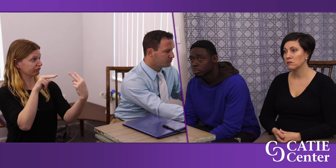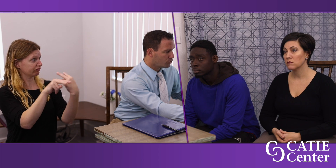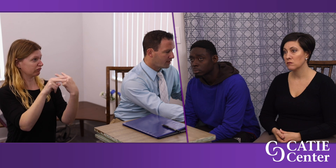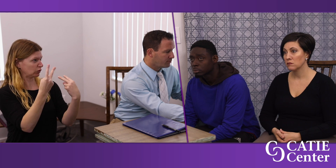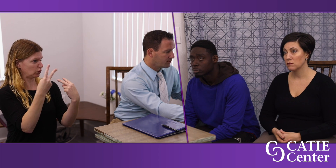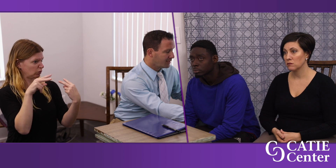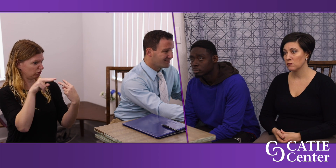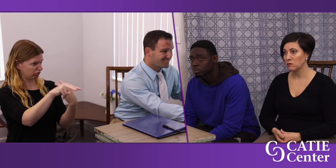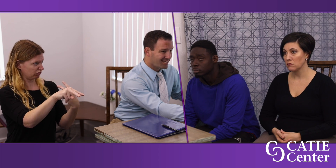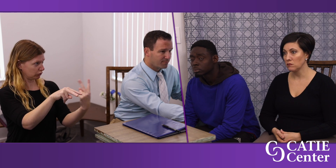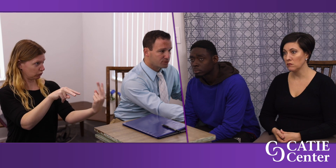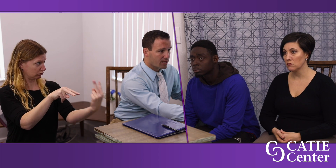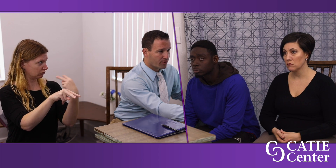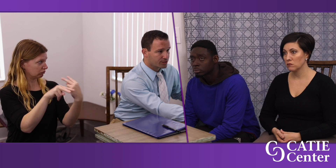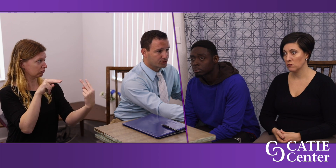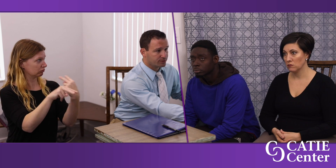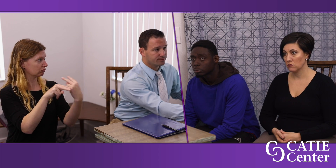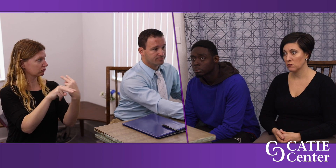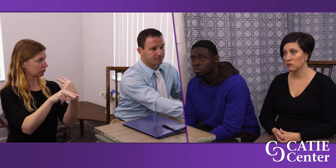travel in the same direction?